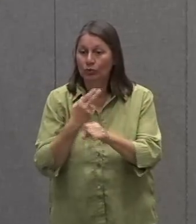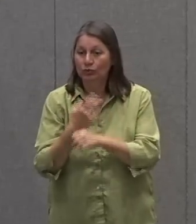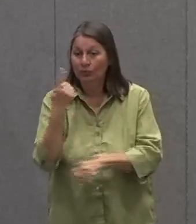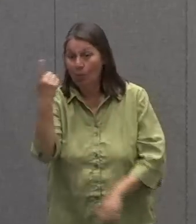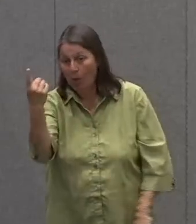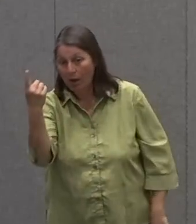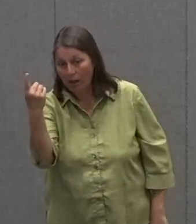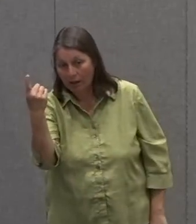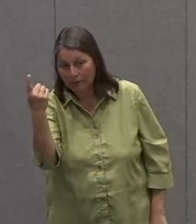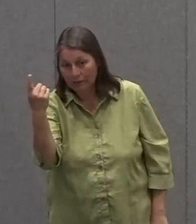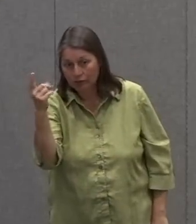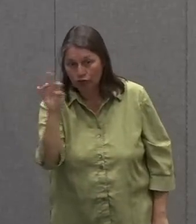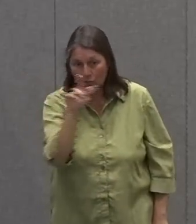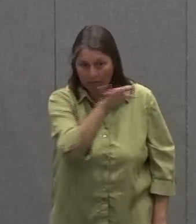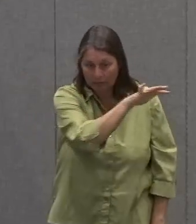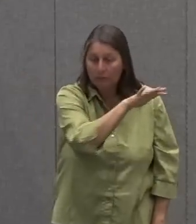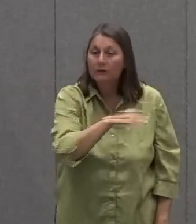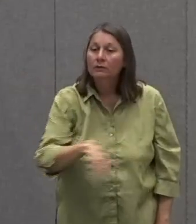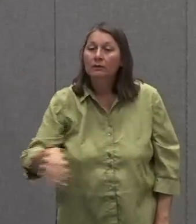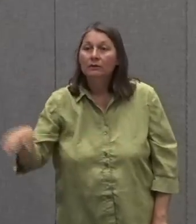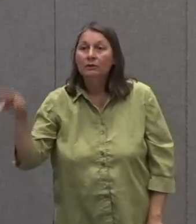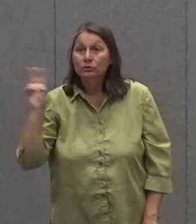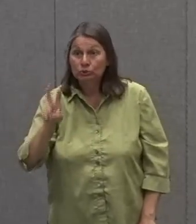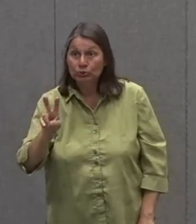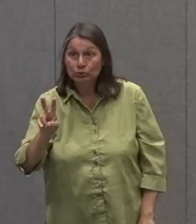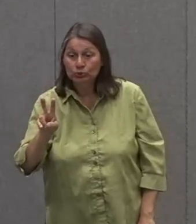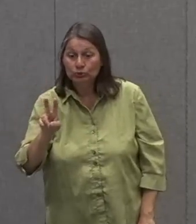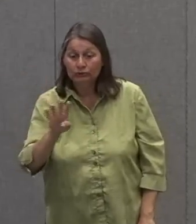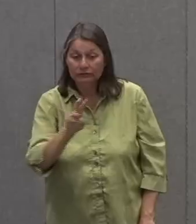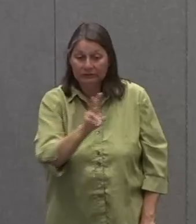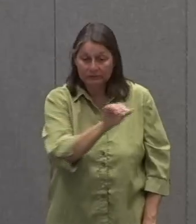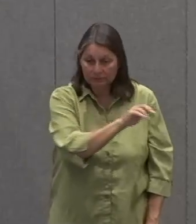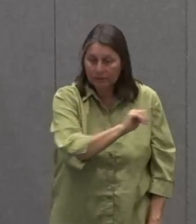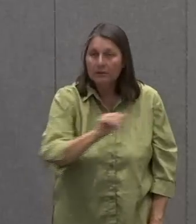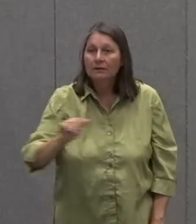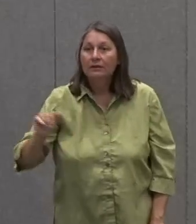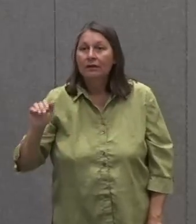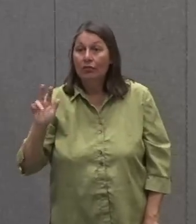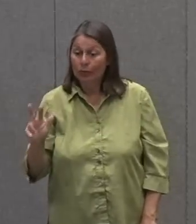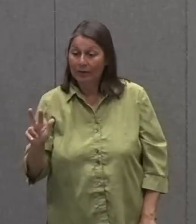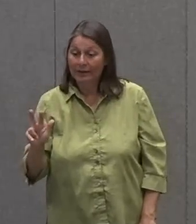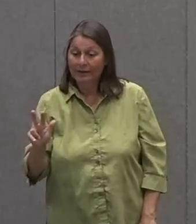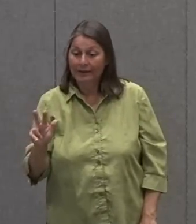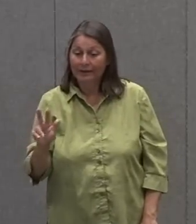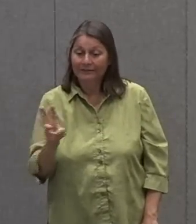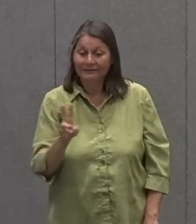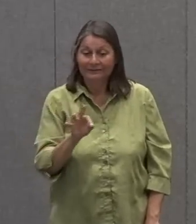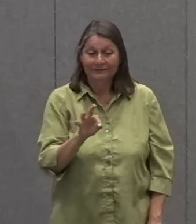If I was to go in here, you'd notice my chart, I'm gonna move this over just a tad,